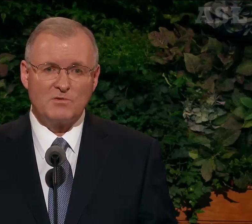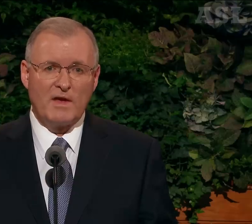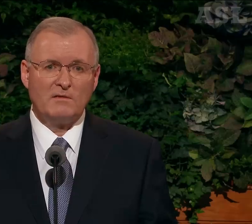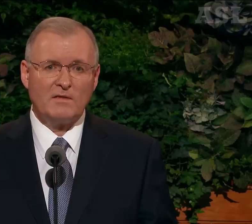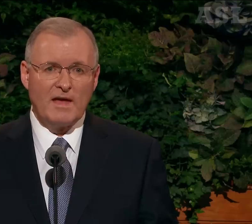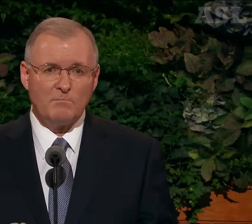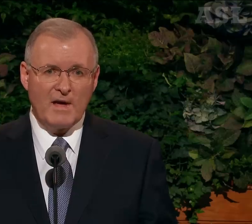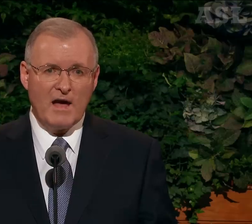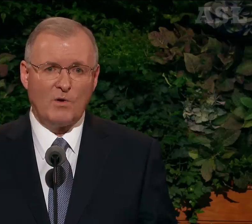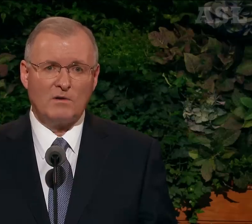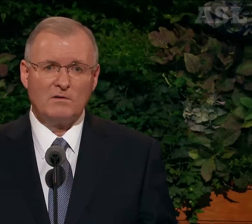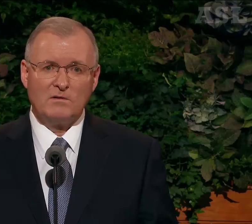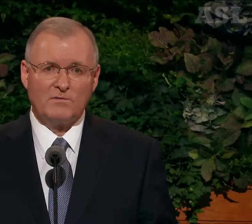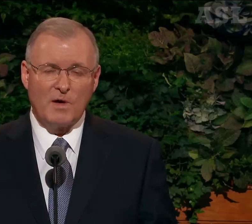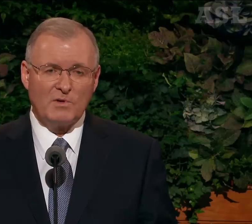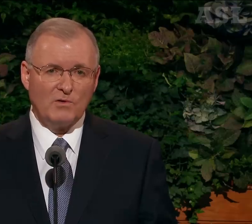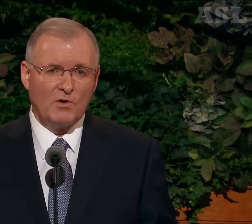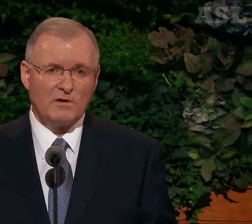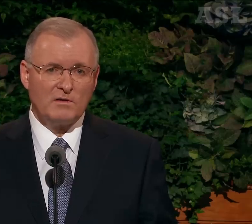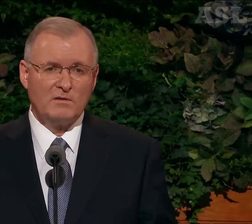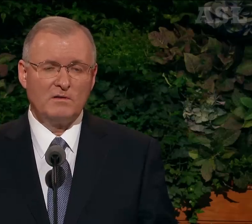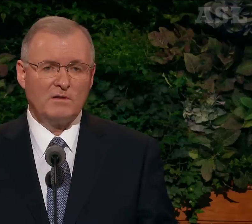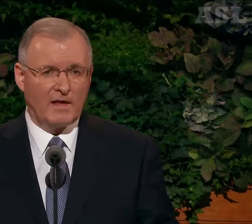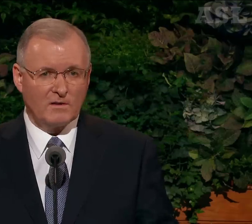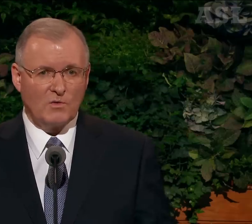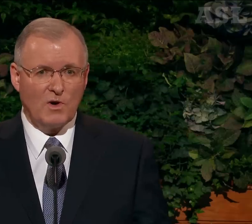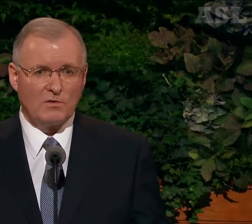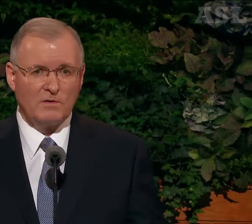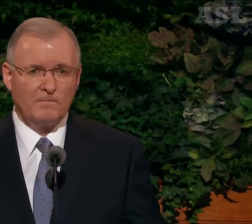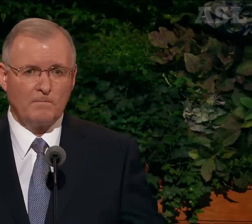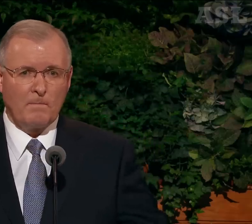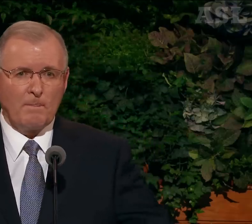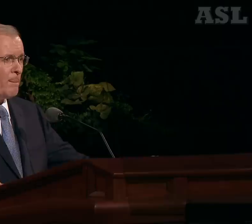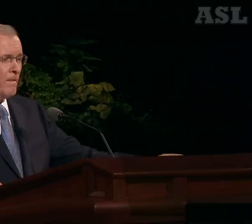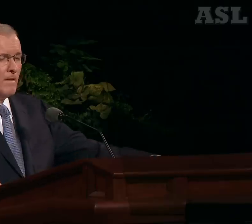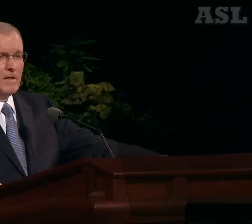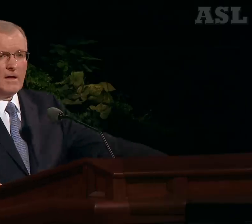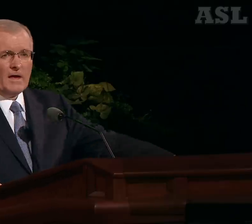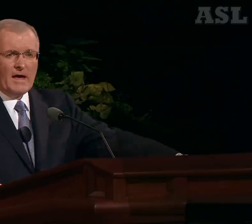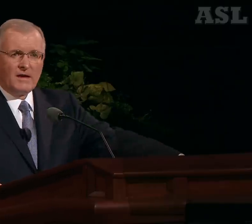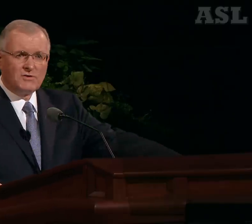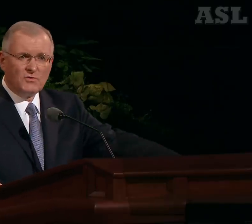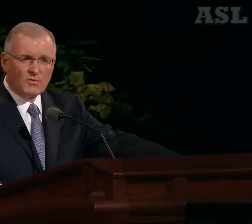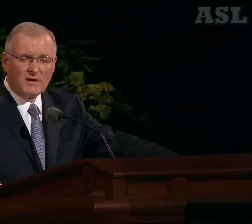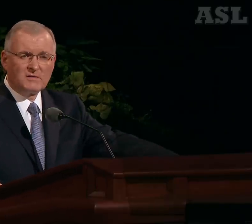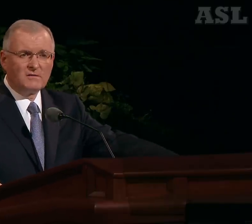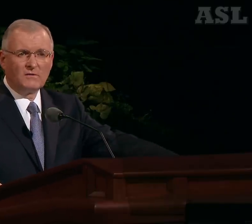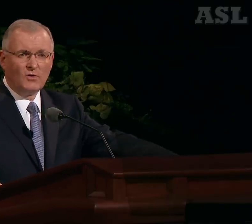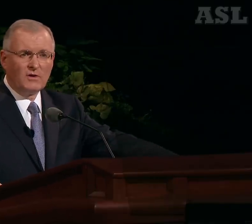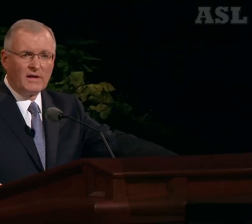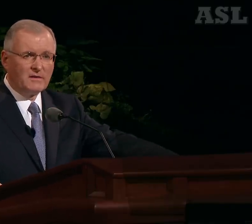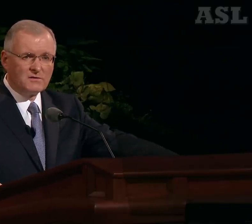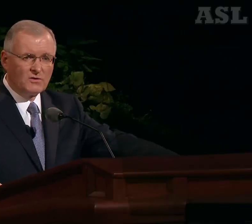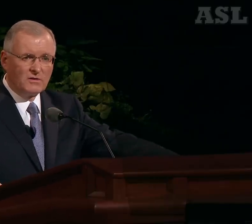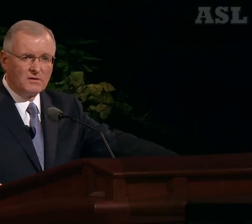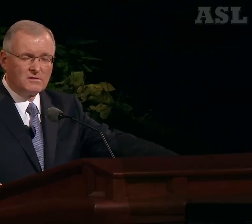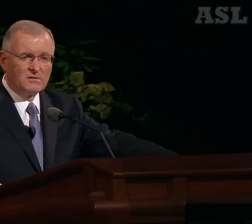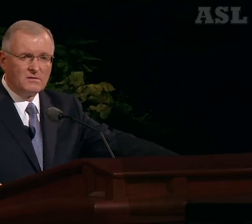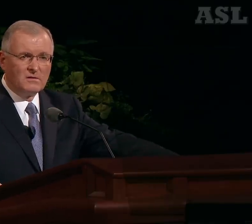ABILITIES ARE EXPANDED BECAUSE